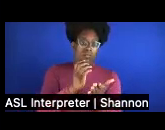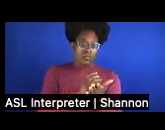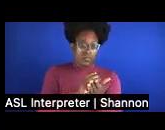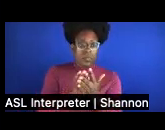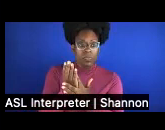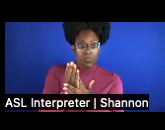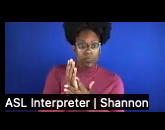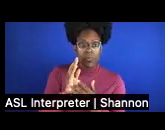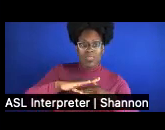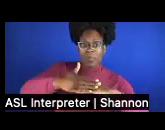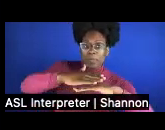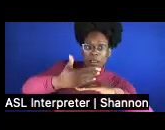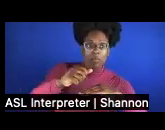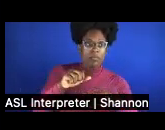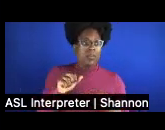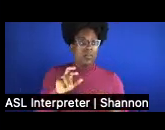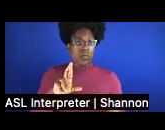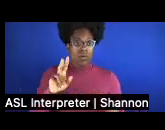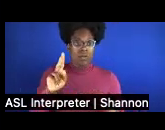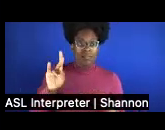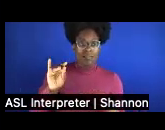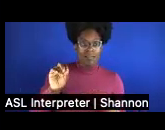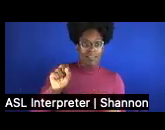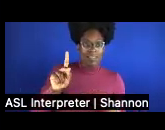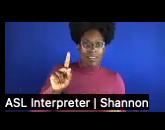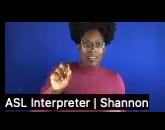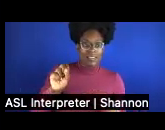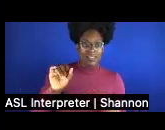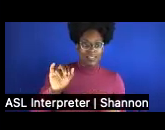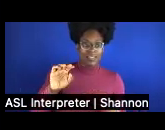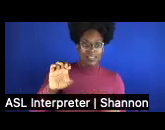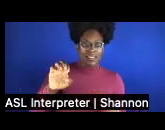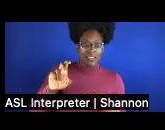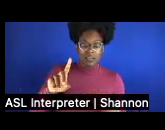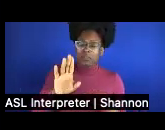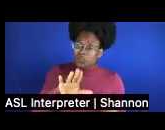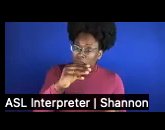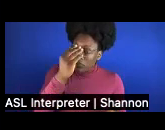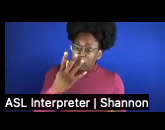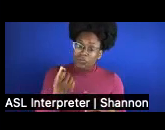Because generally our students who are living in prisons don't have access to web-based internet,